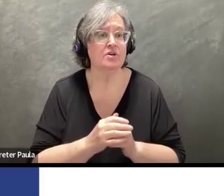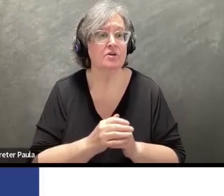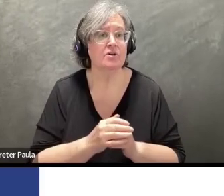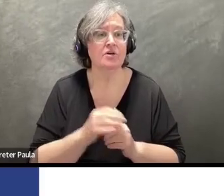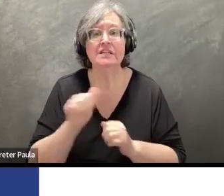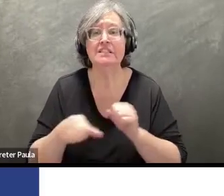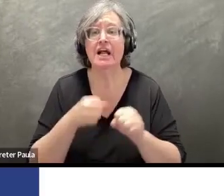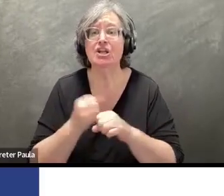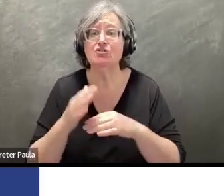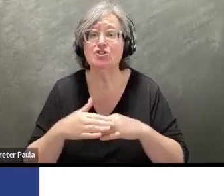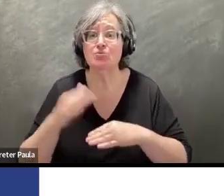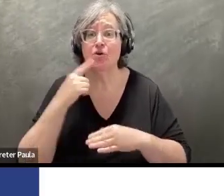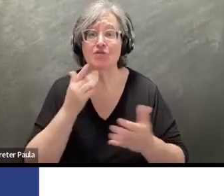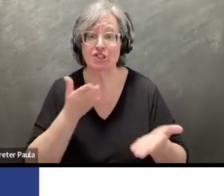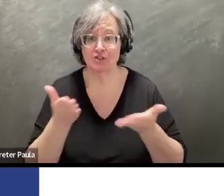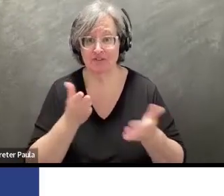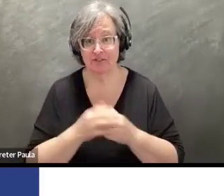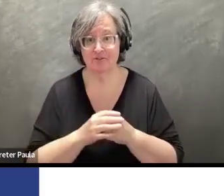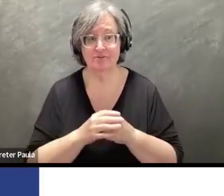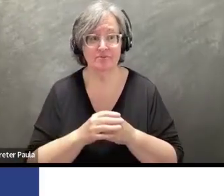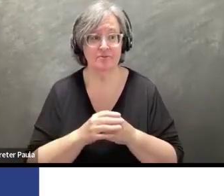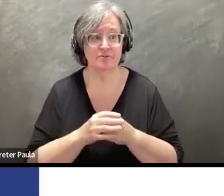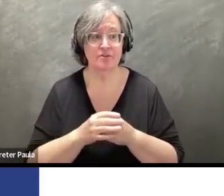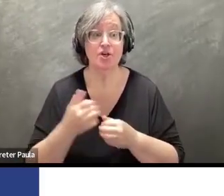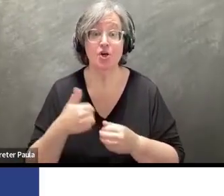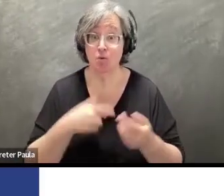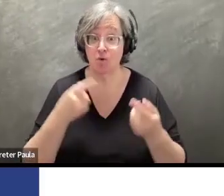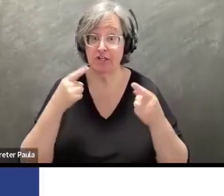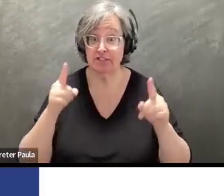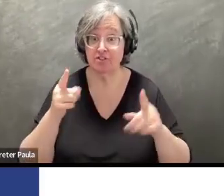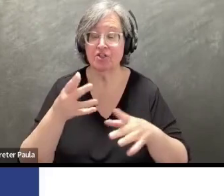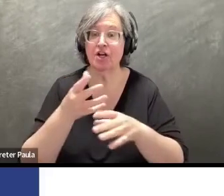more for services, we successfully secured funding for